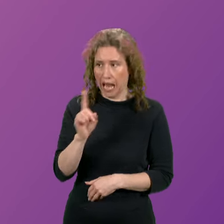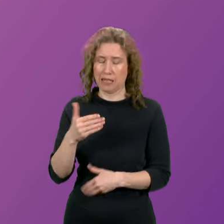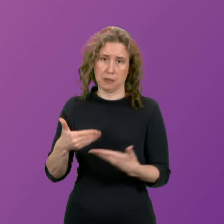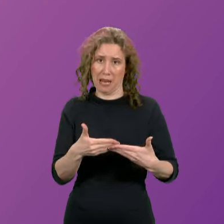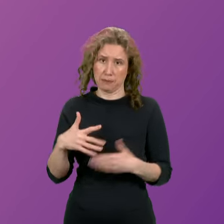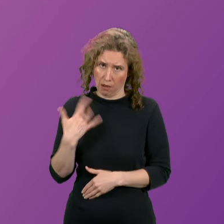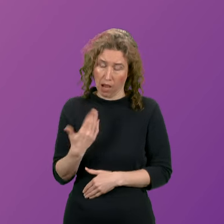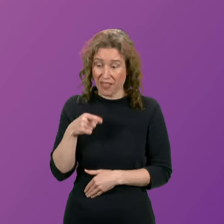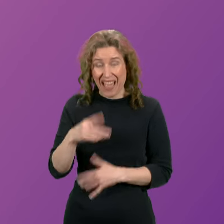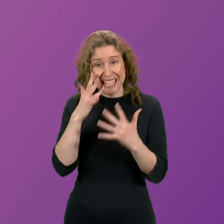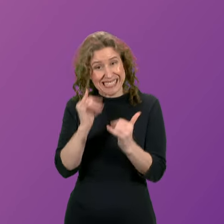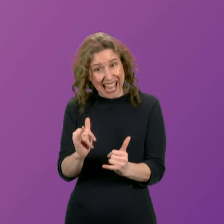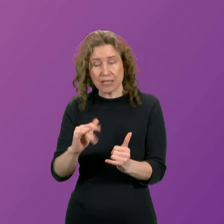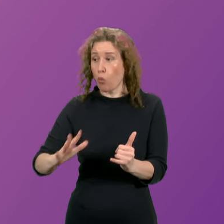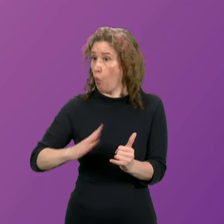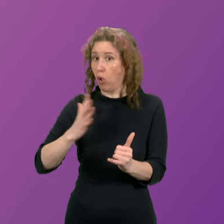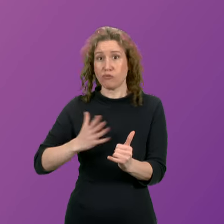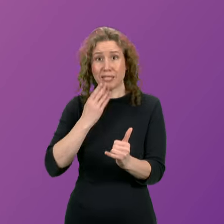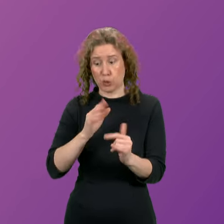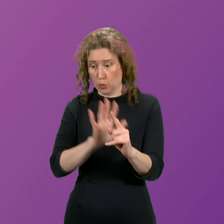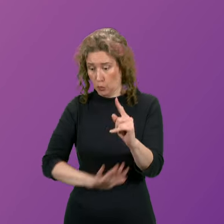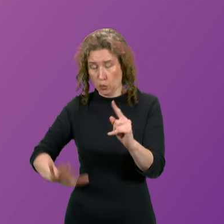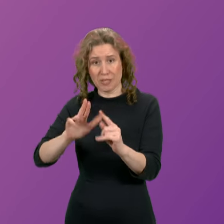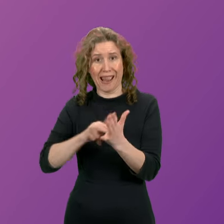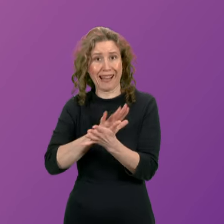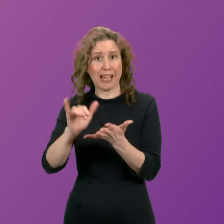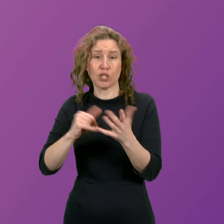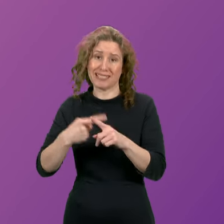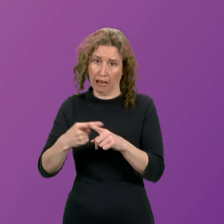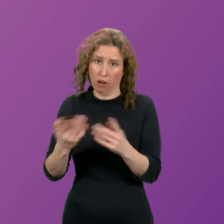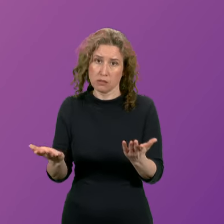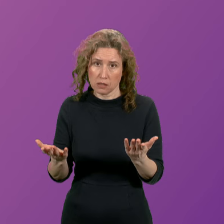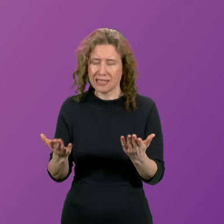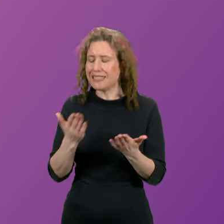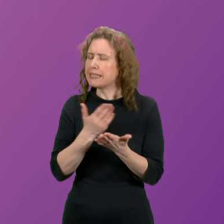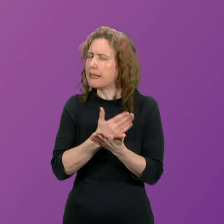The test is already being used widely in NHS England, and it is clear that Scotland has